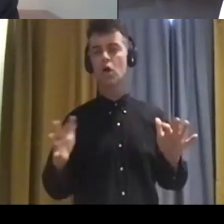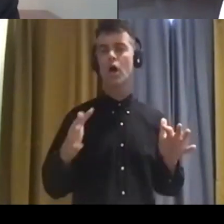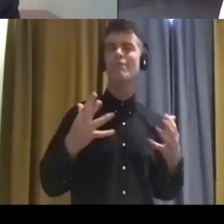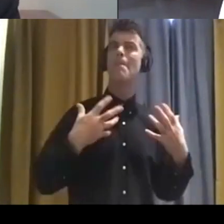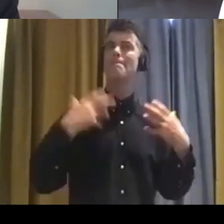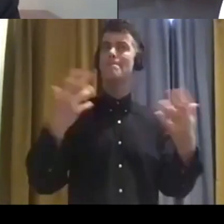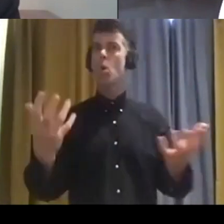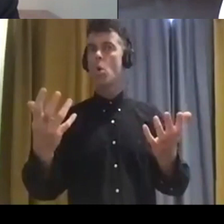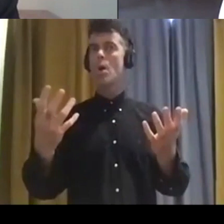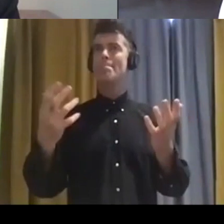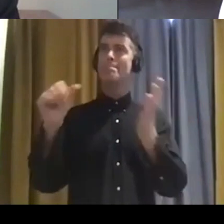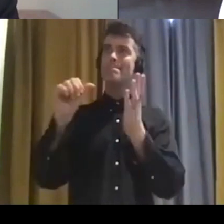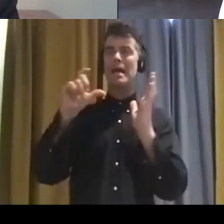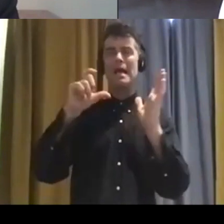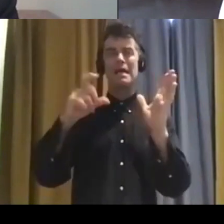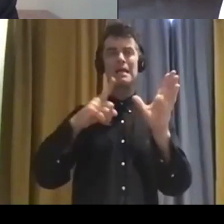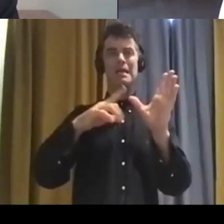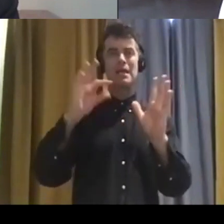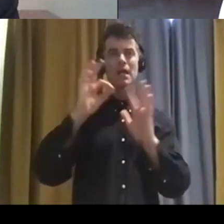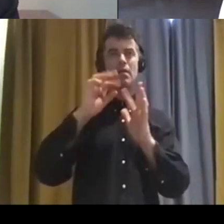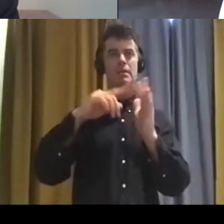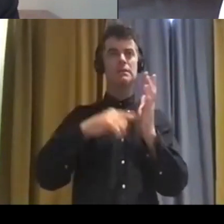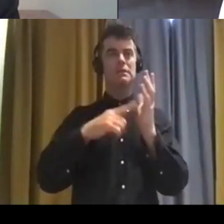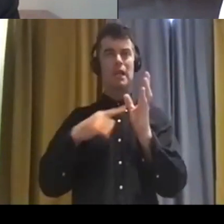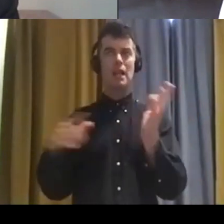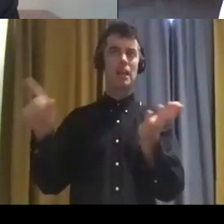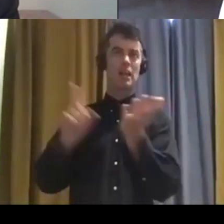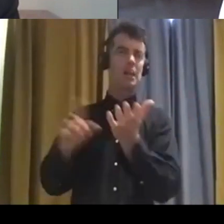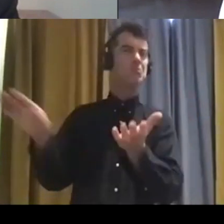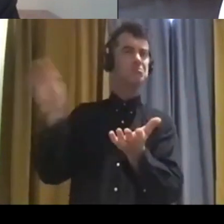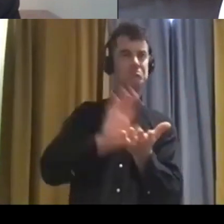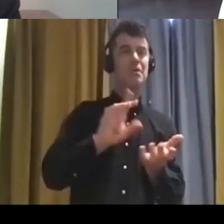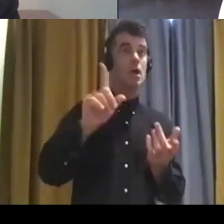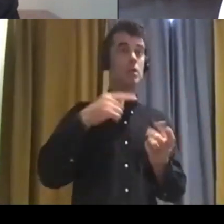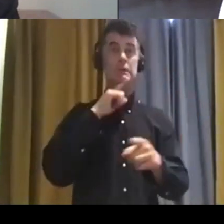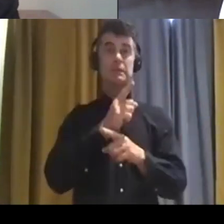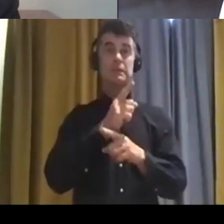into this space, but as we mentioned before it's increasingly growing and people are realising